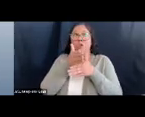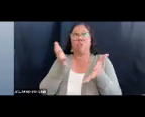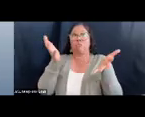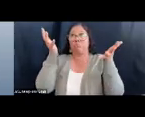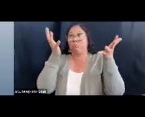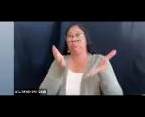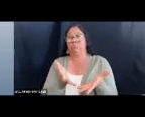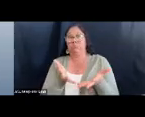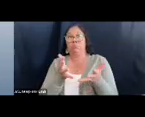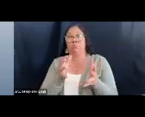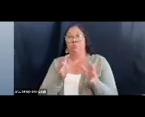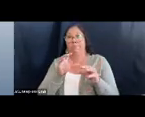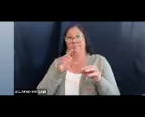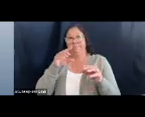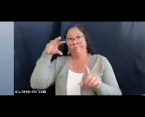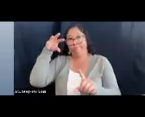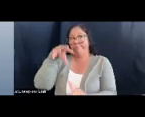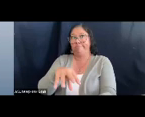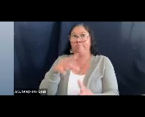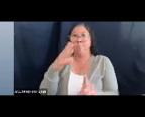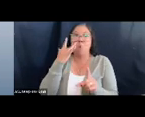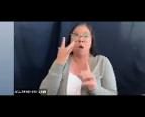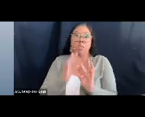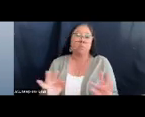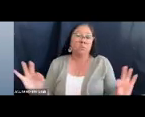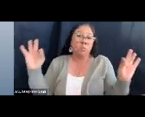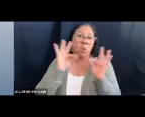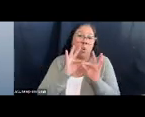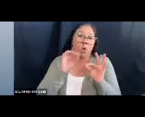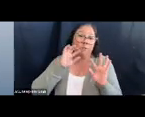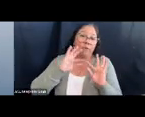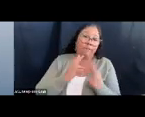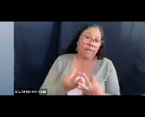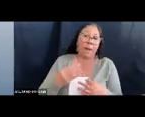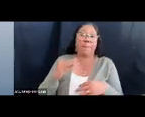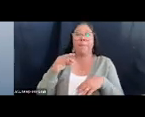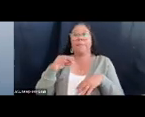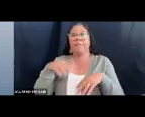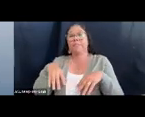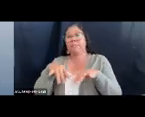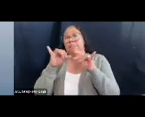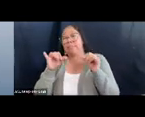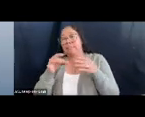this matters for families, for educators, for system leaders and this is the work and we are